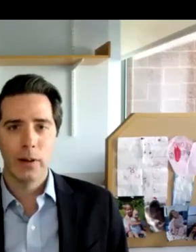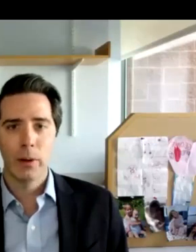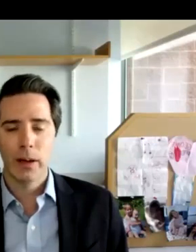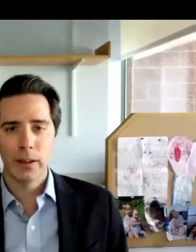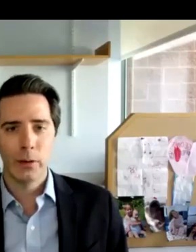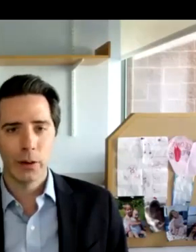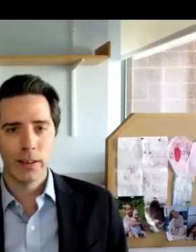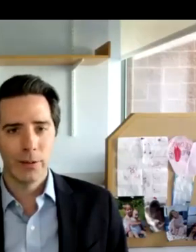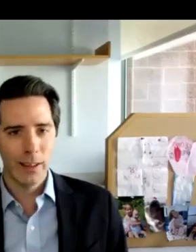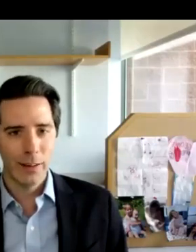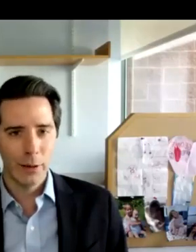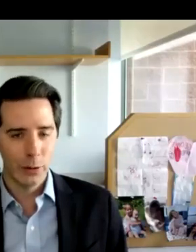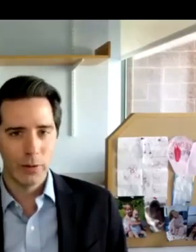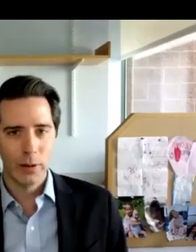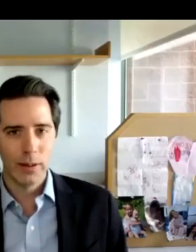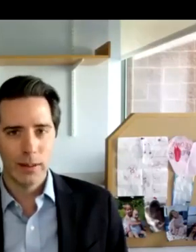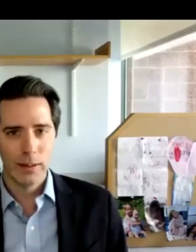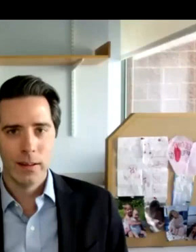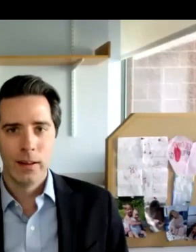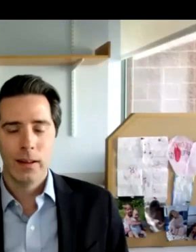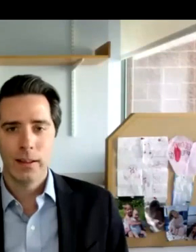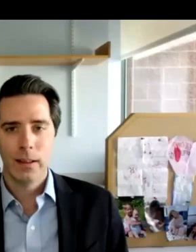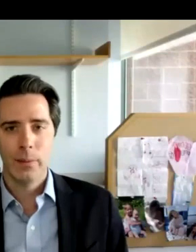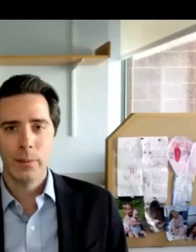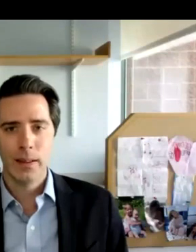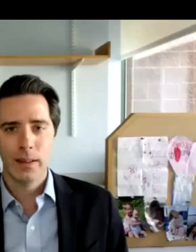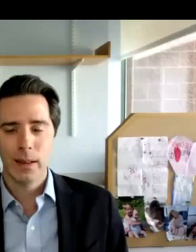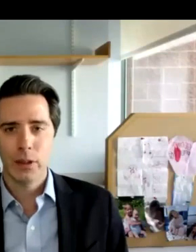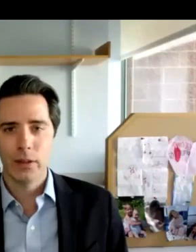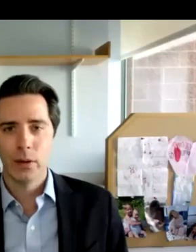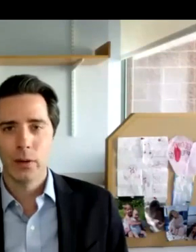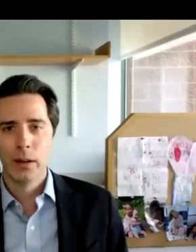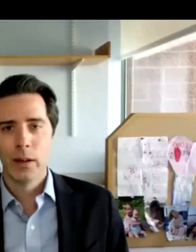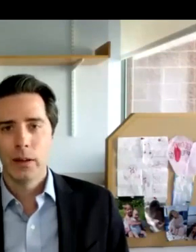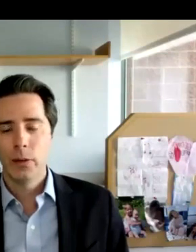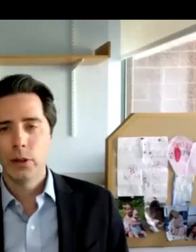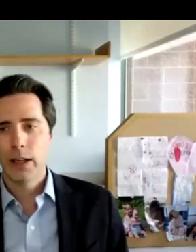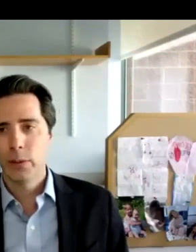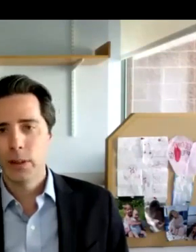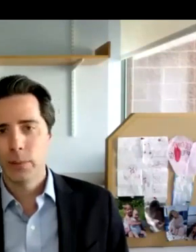reproductive organs of the individual for instance that's a common